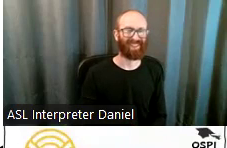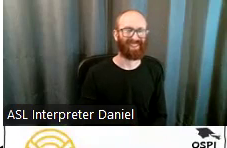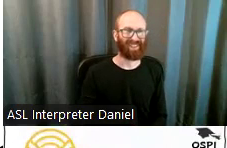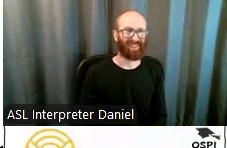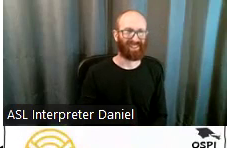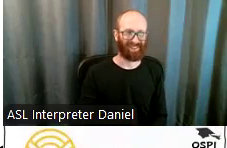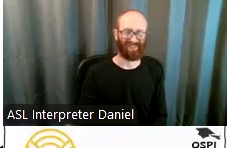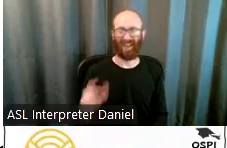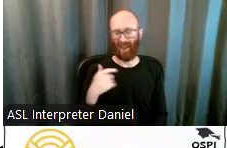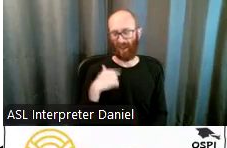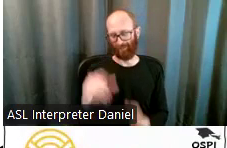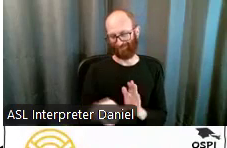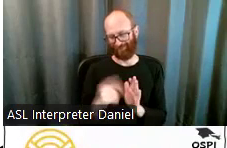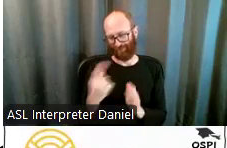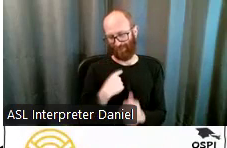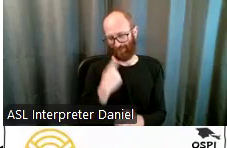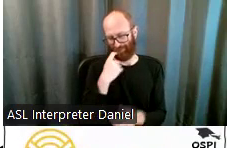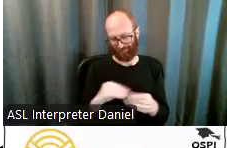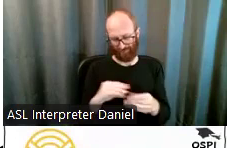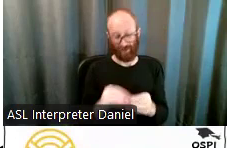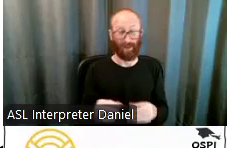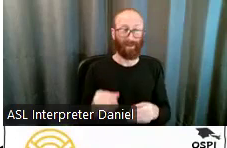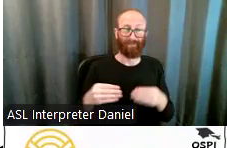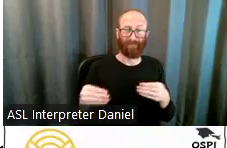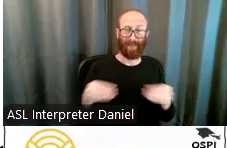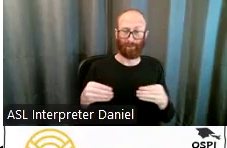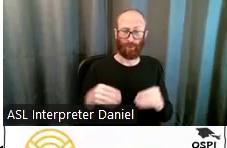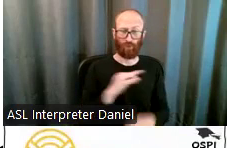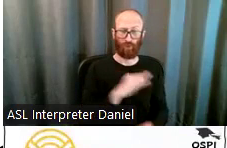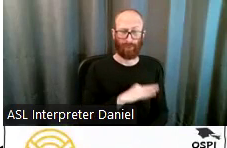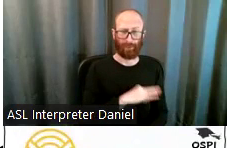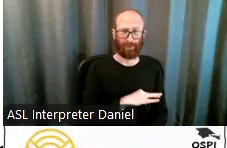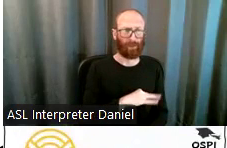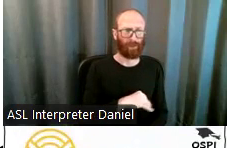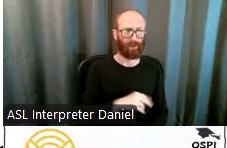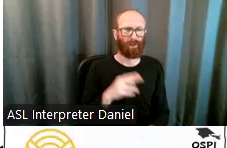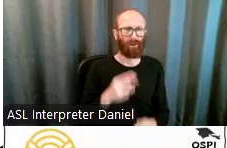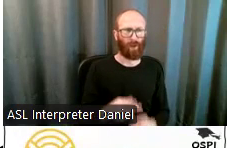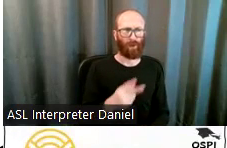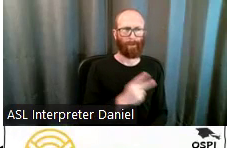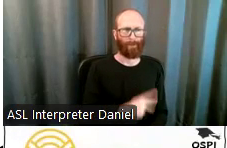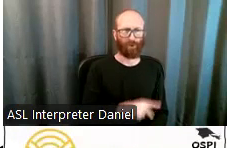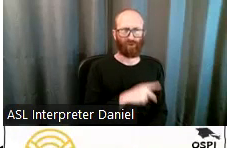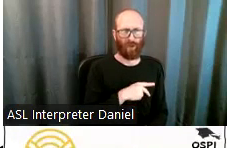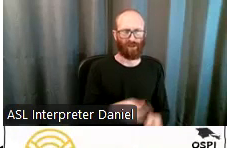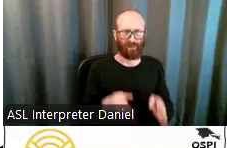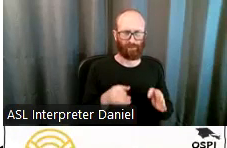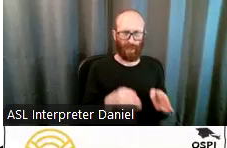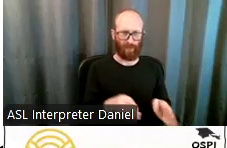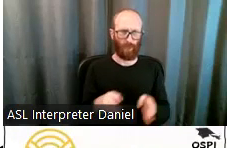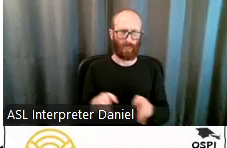mentioned those flexible credits. They're called personalized Pathways and I know